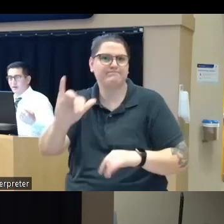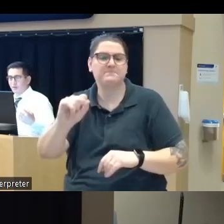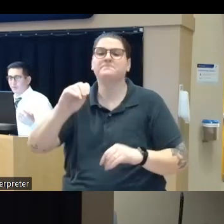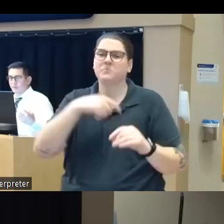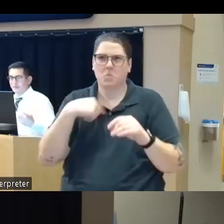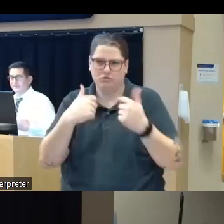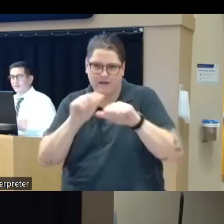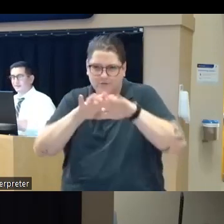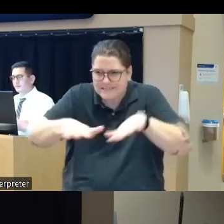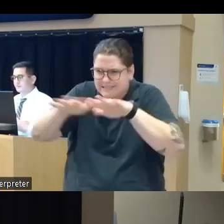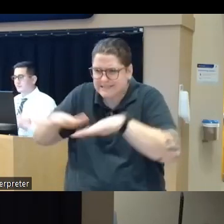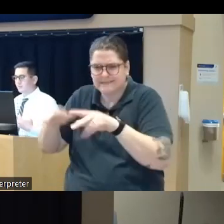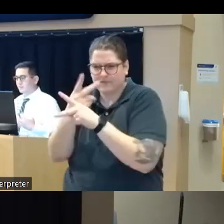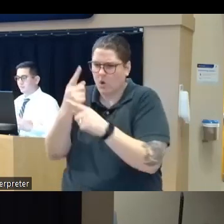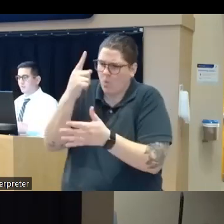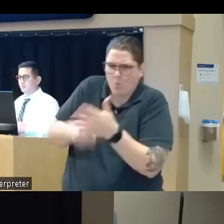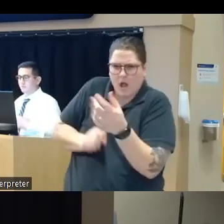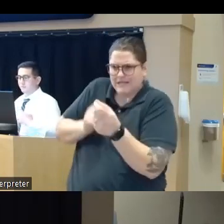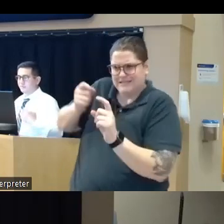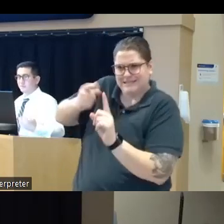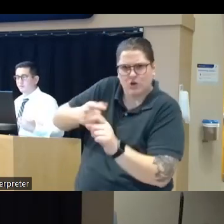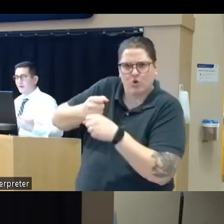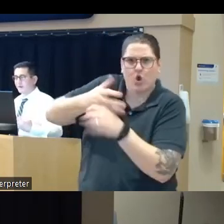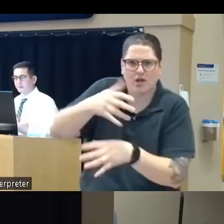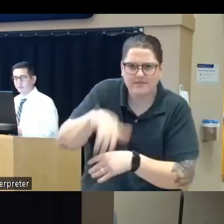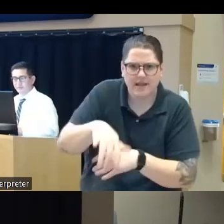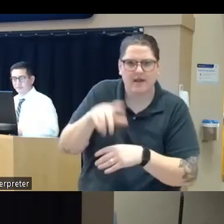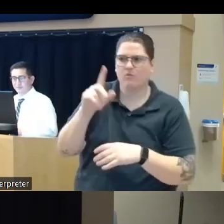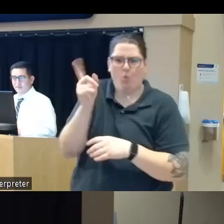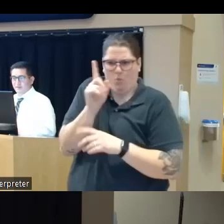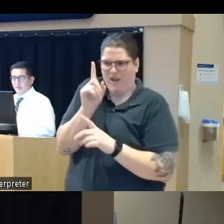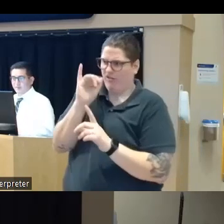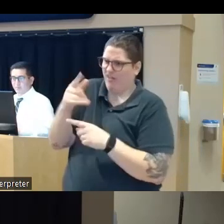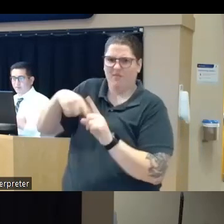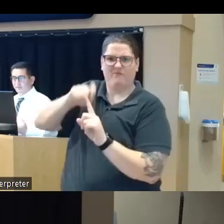uh what the exact signal is or where sort of the signal of high interest and then when we